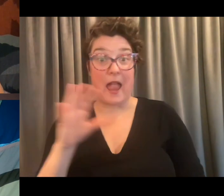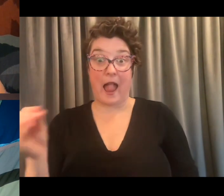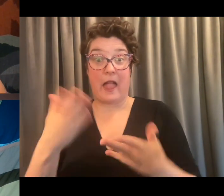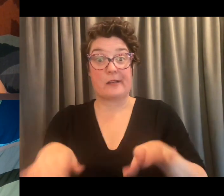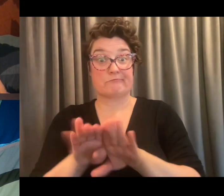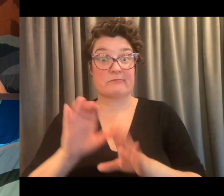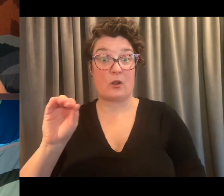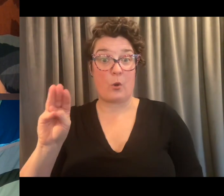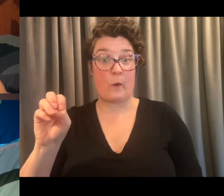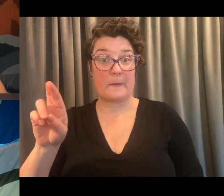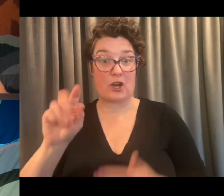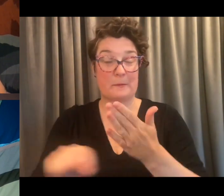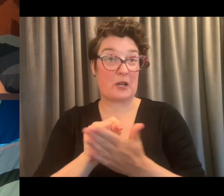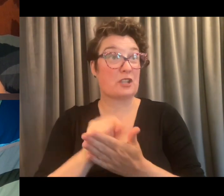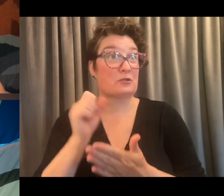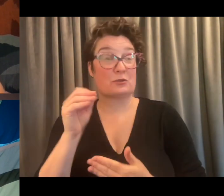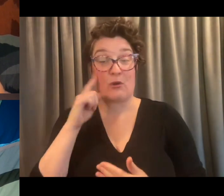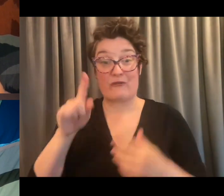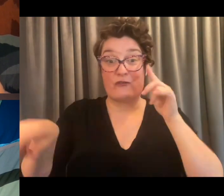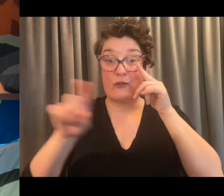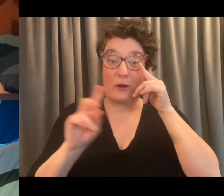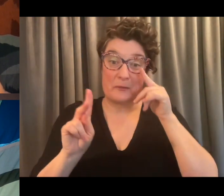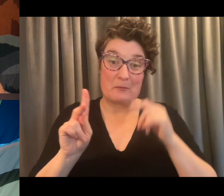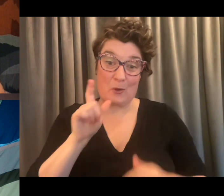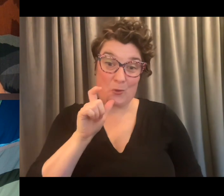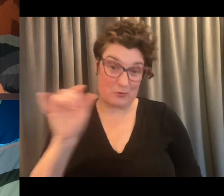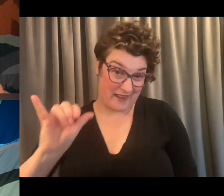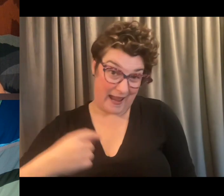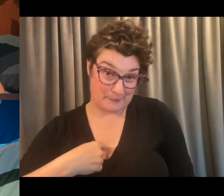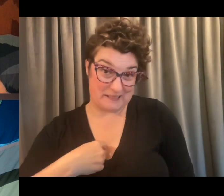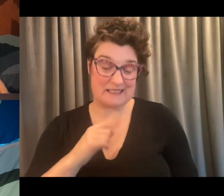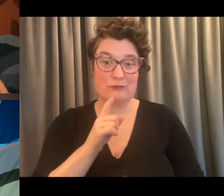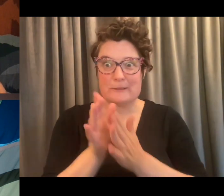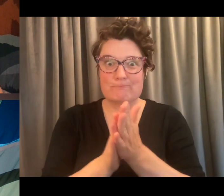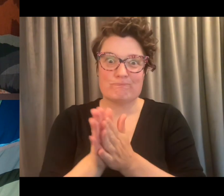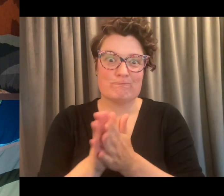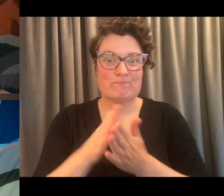So for folks who, like myself, are really into counting the Omer, we've